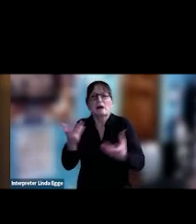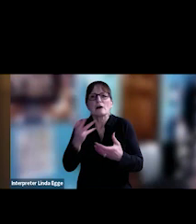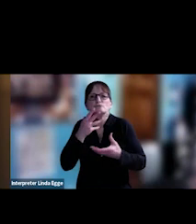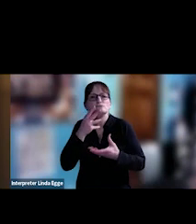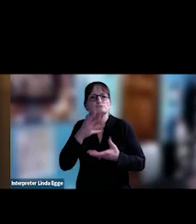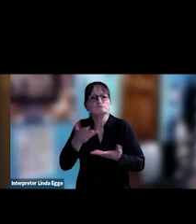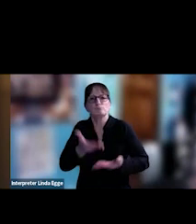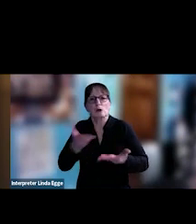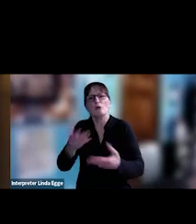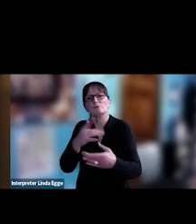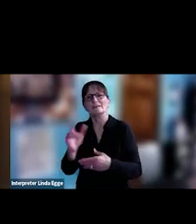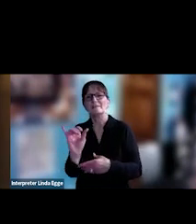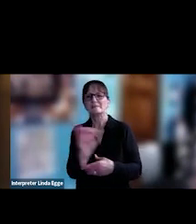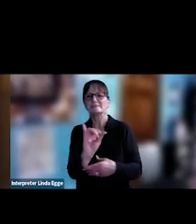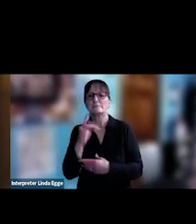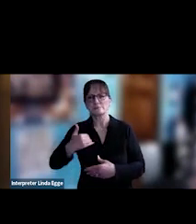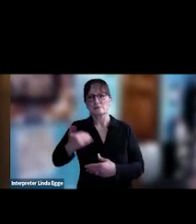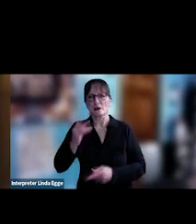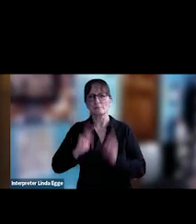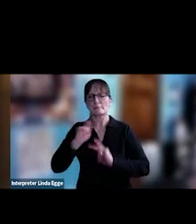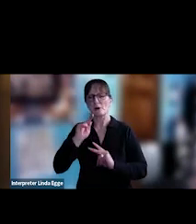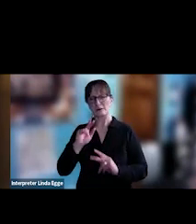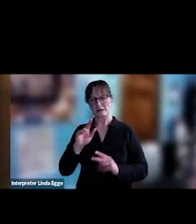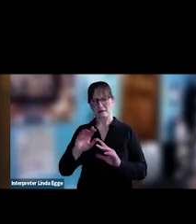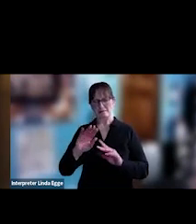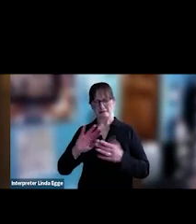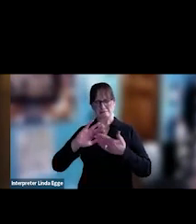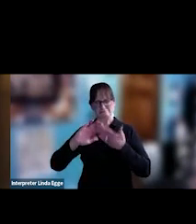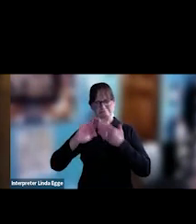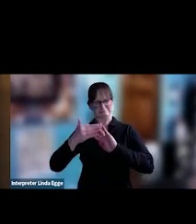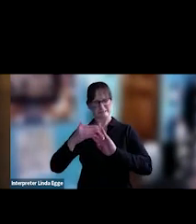In our society that devalues and ignores older people,